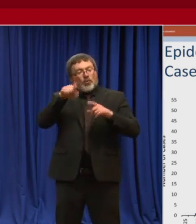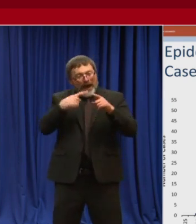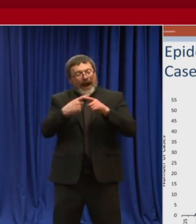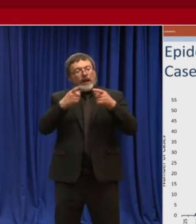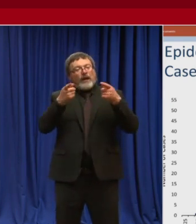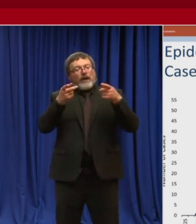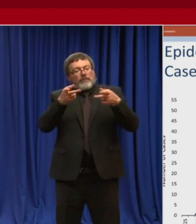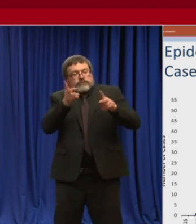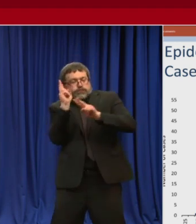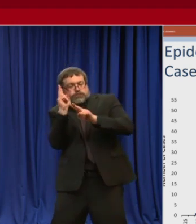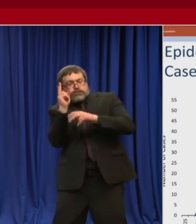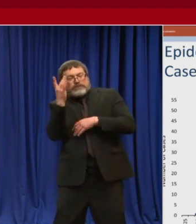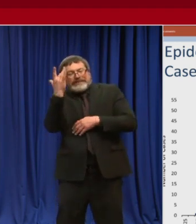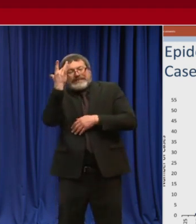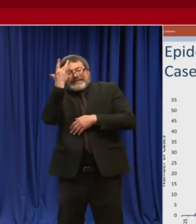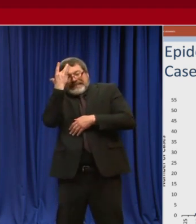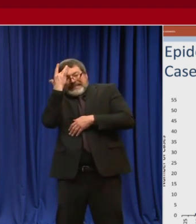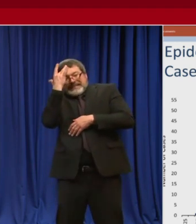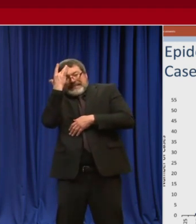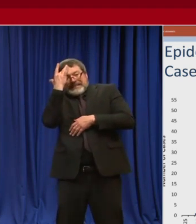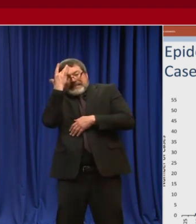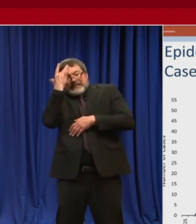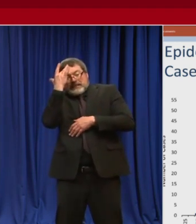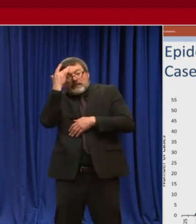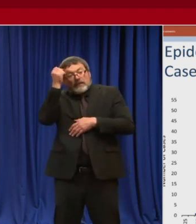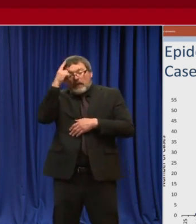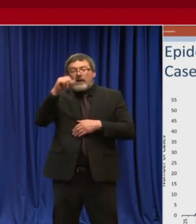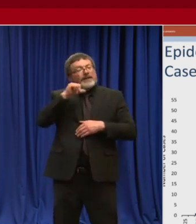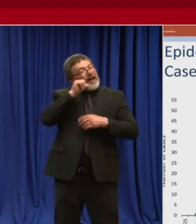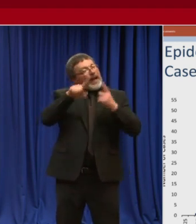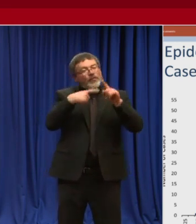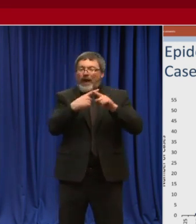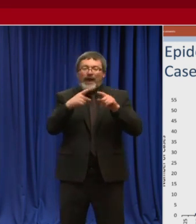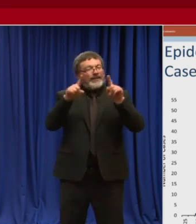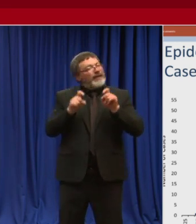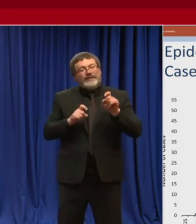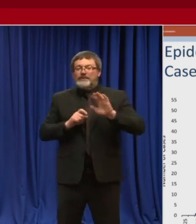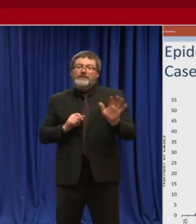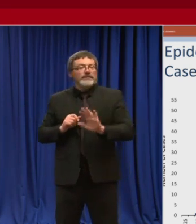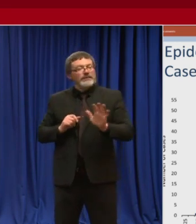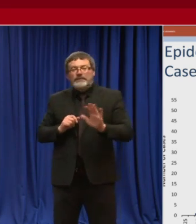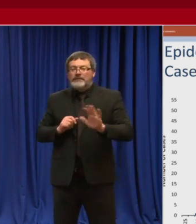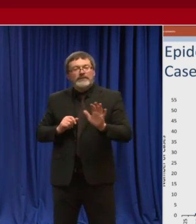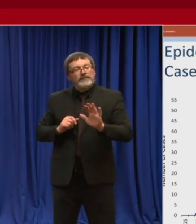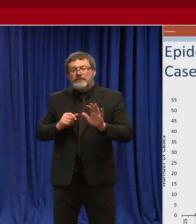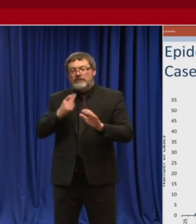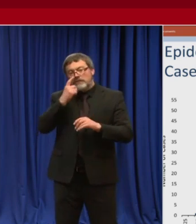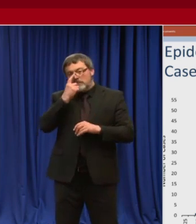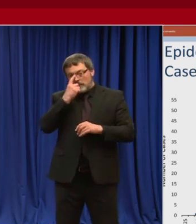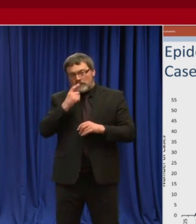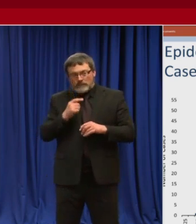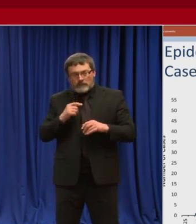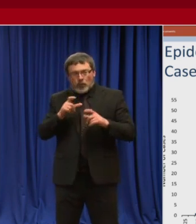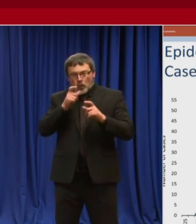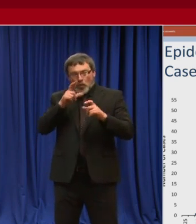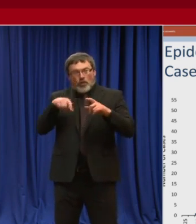THERE’S SOME THEY’RE GOING TO GO UP THERE GOING TO GO DOWN THERE GOING TO GO BACK UP THERE GOING TO GO DOWN.